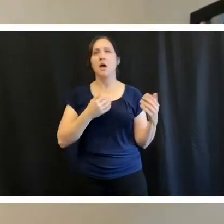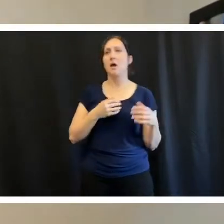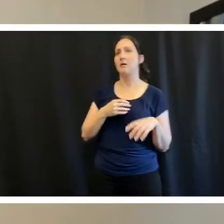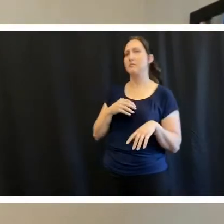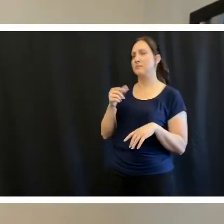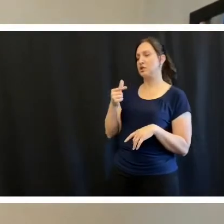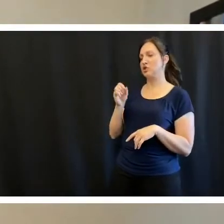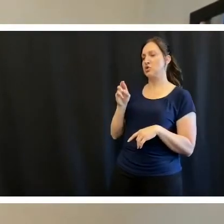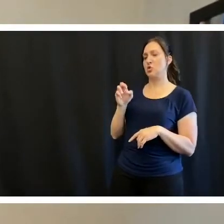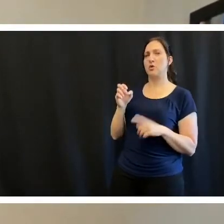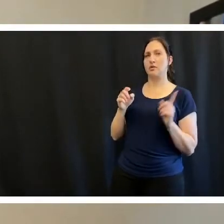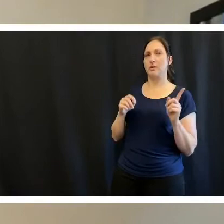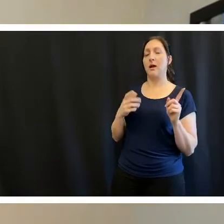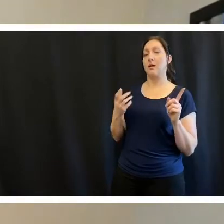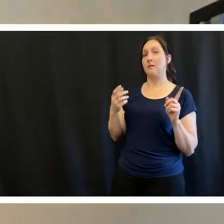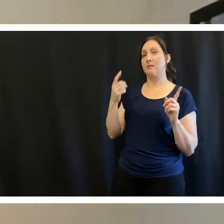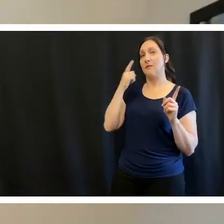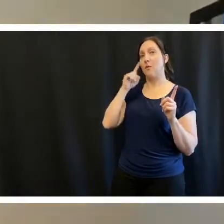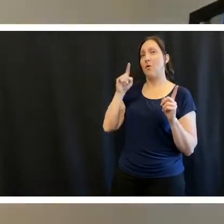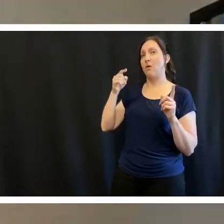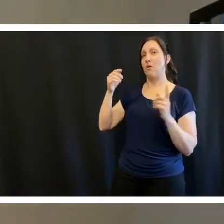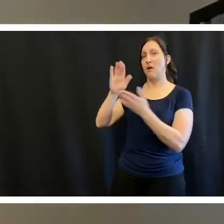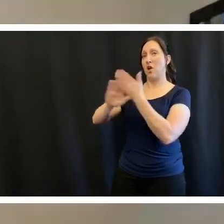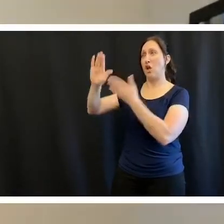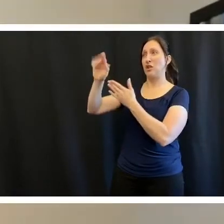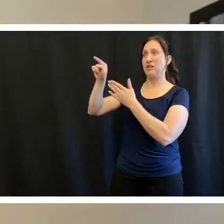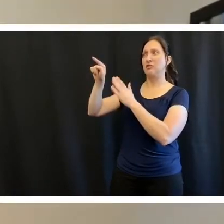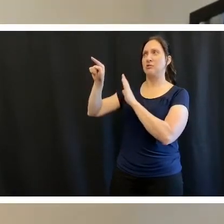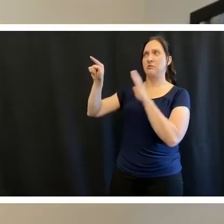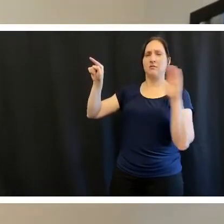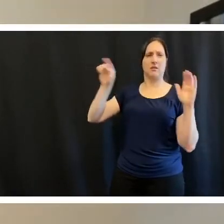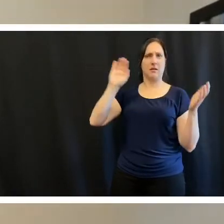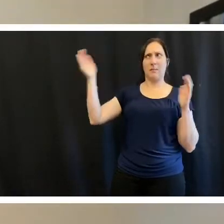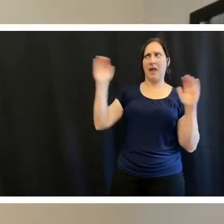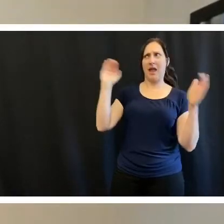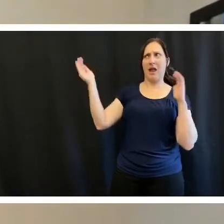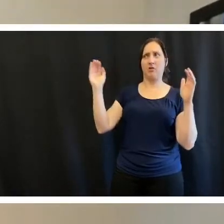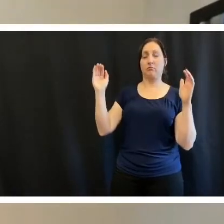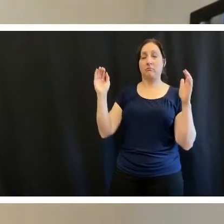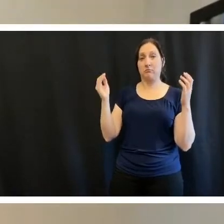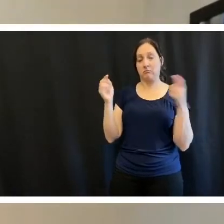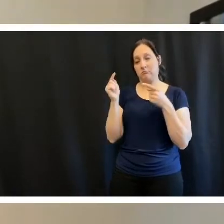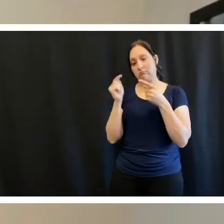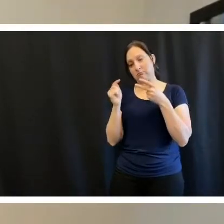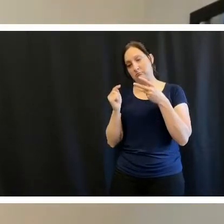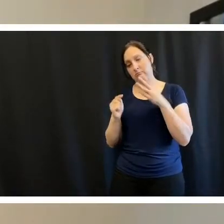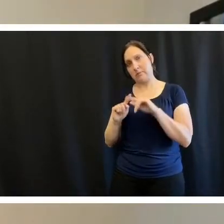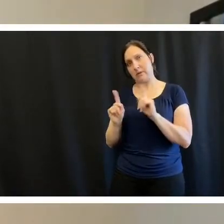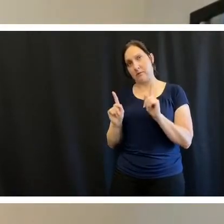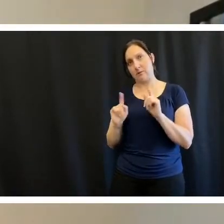Compared to higher education, I think there's several major differences. We already talked a little bit about the need